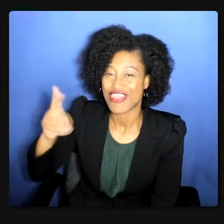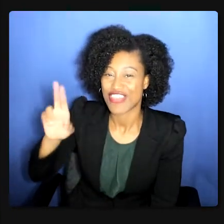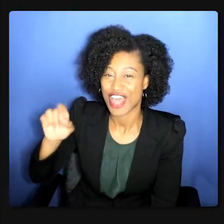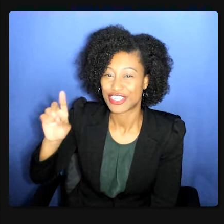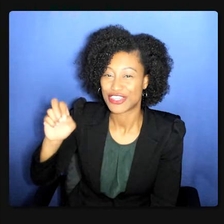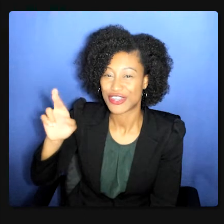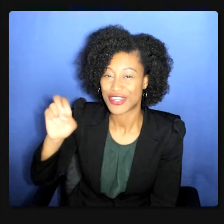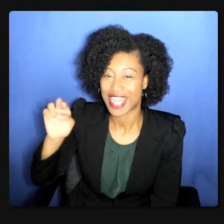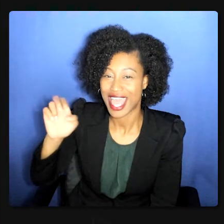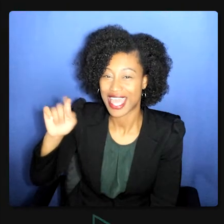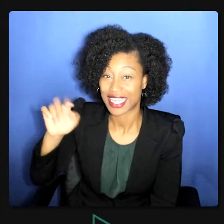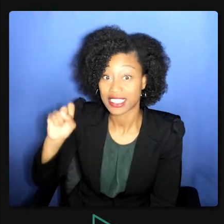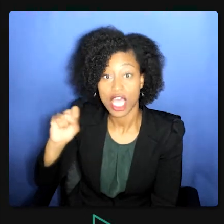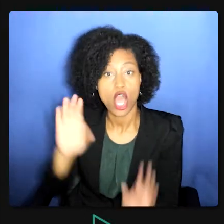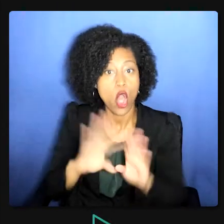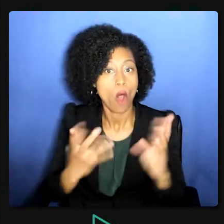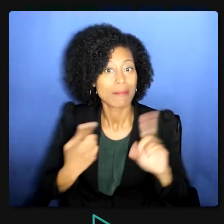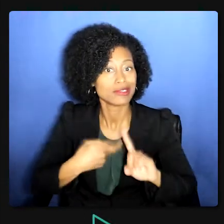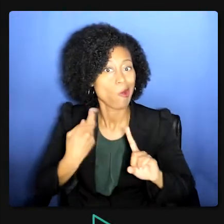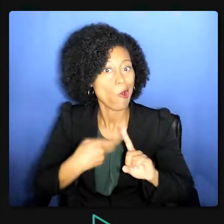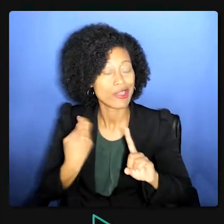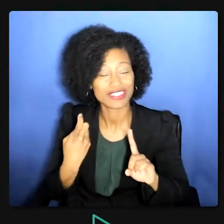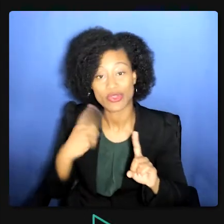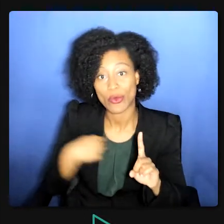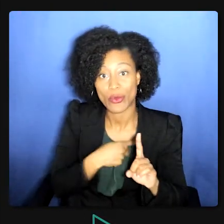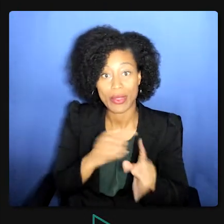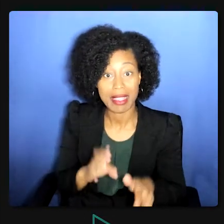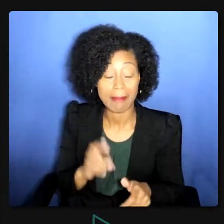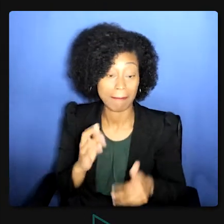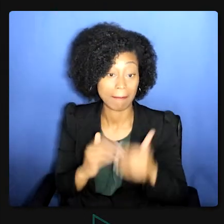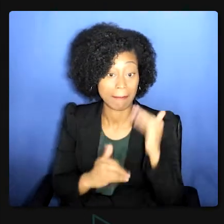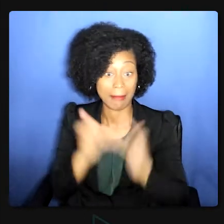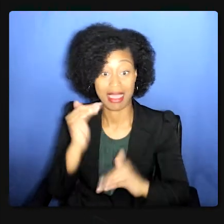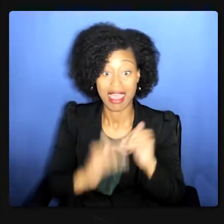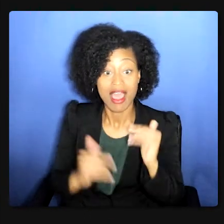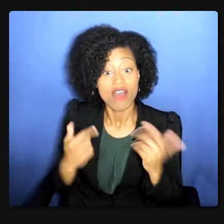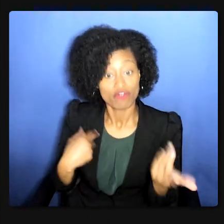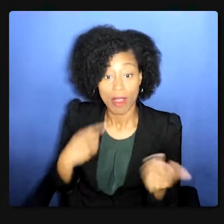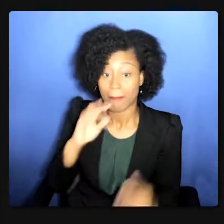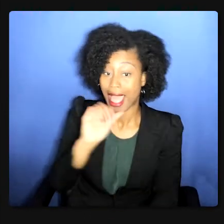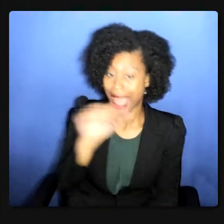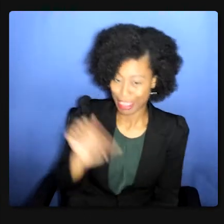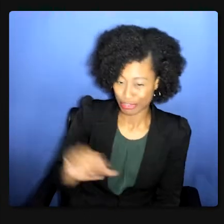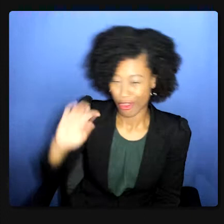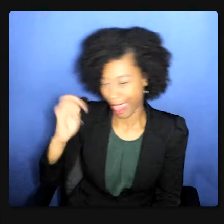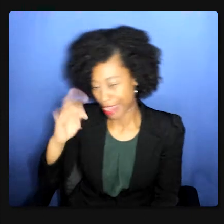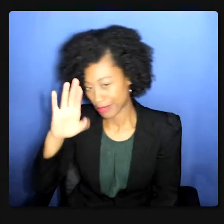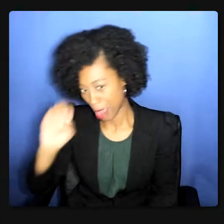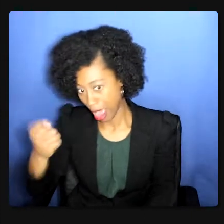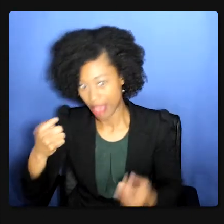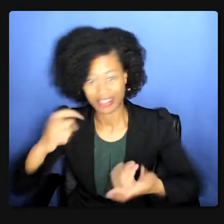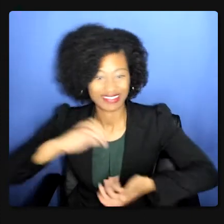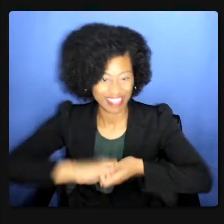[Dimitris] Actually, Thundernetes is an open source operator we built, teams from Azure and Xbox, right? We hosted on GitHub and actually,